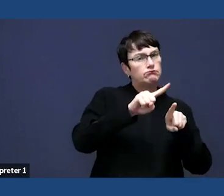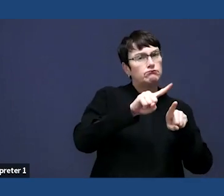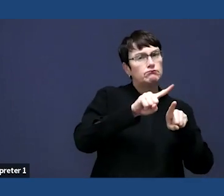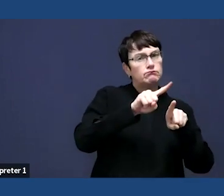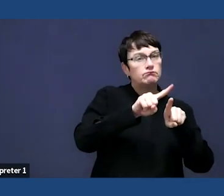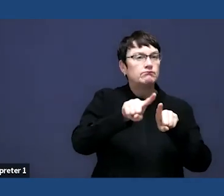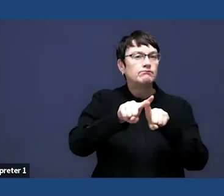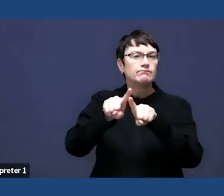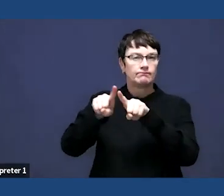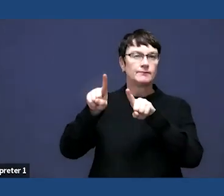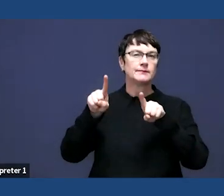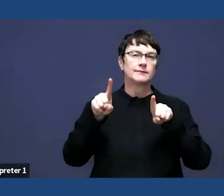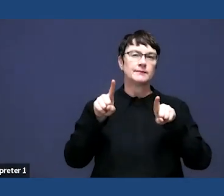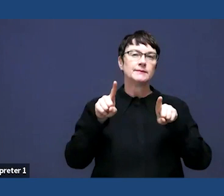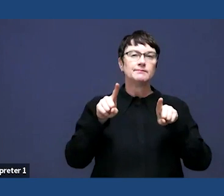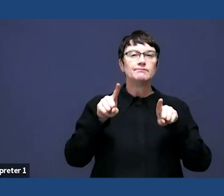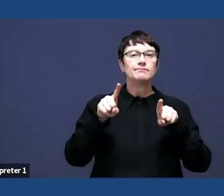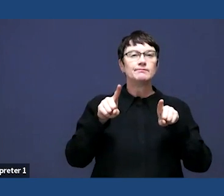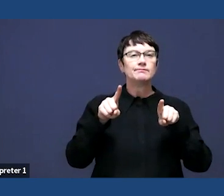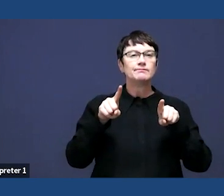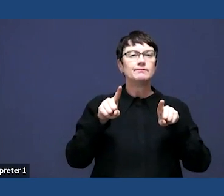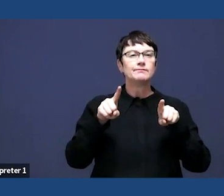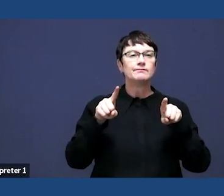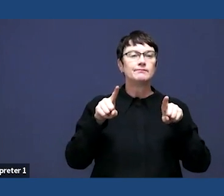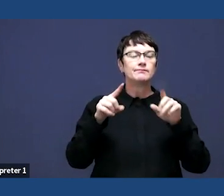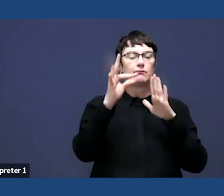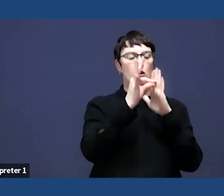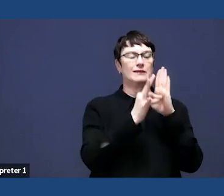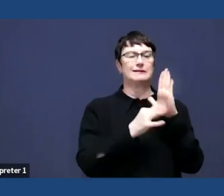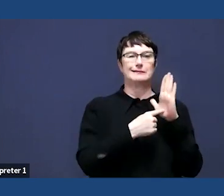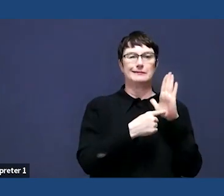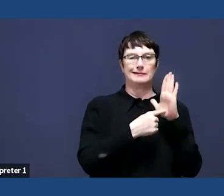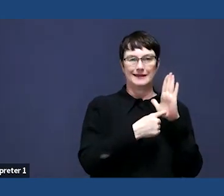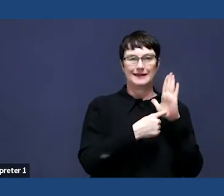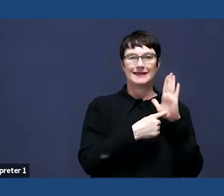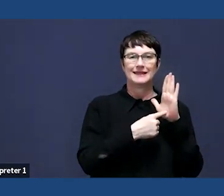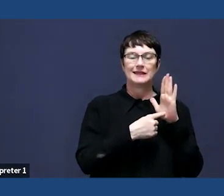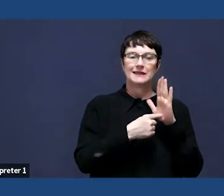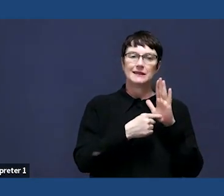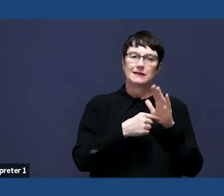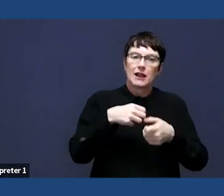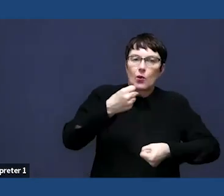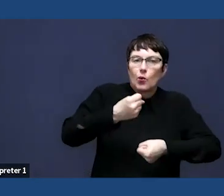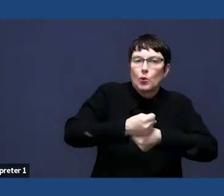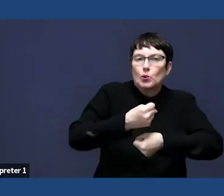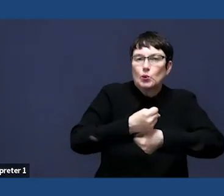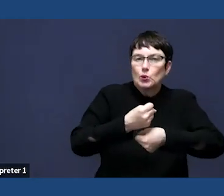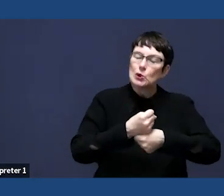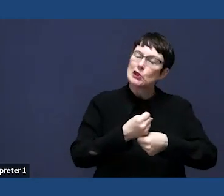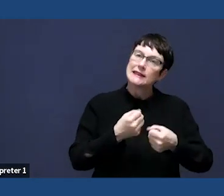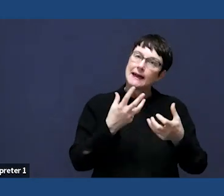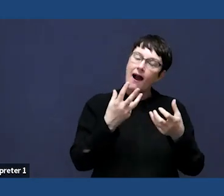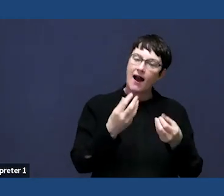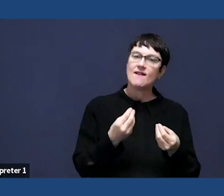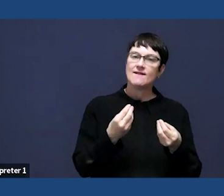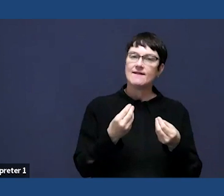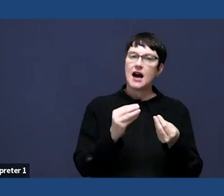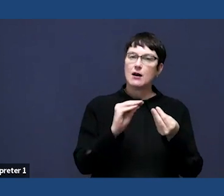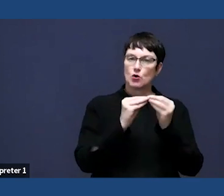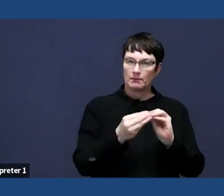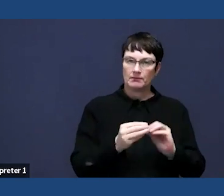in terms of providing the best possible holistic care that not only enables drug health outcomes